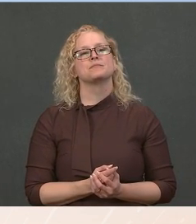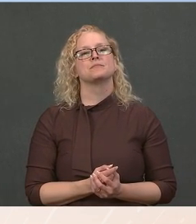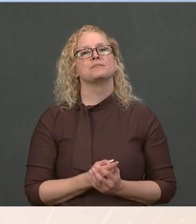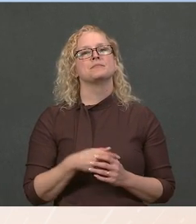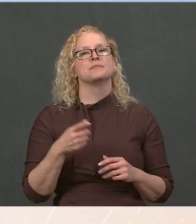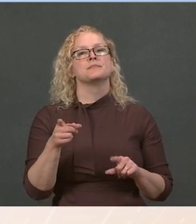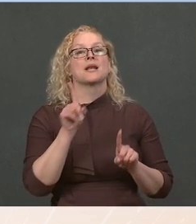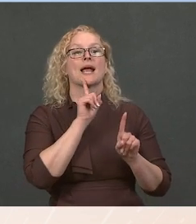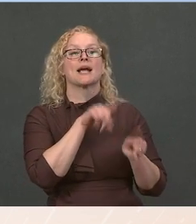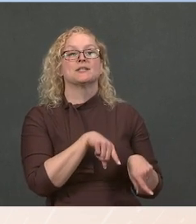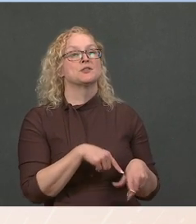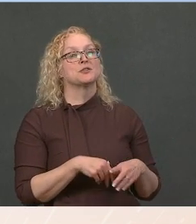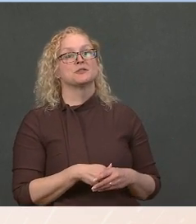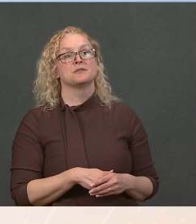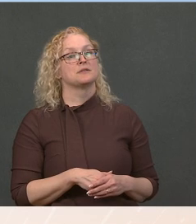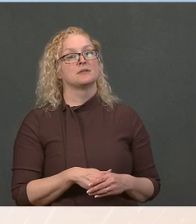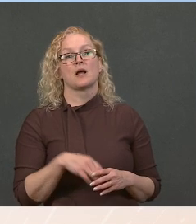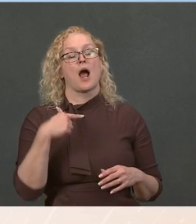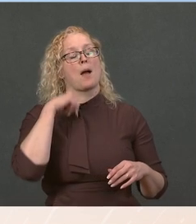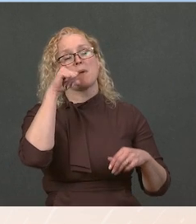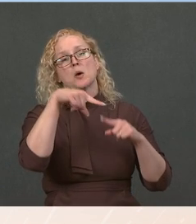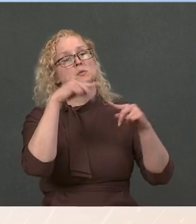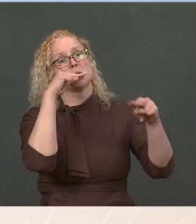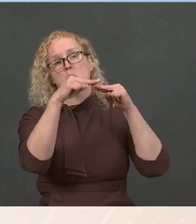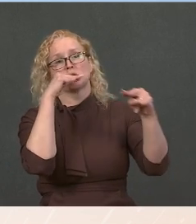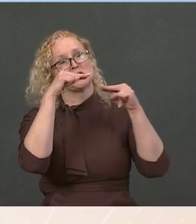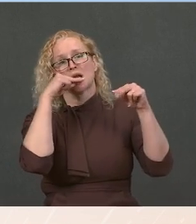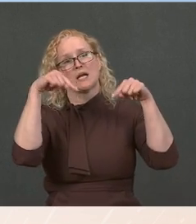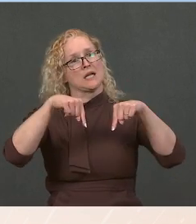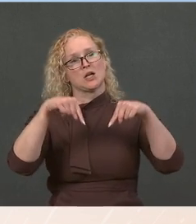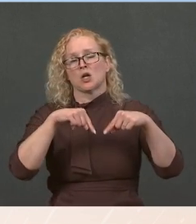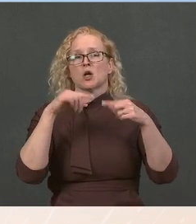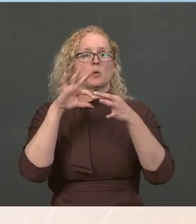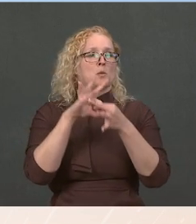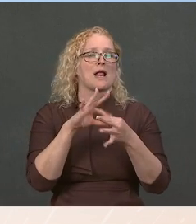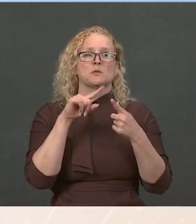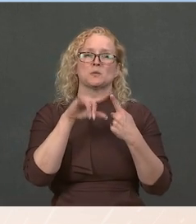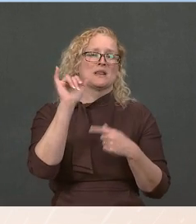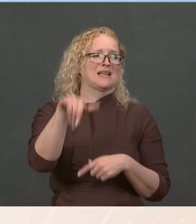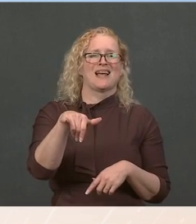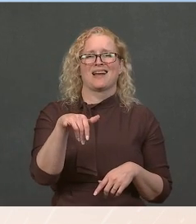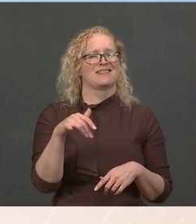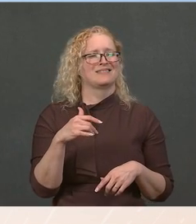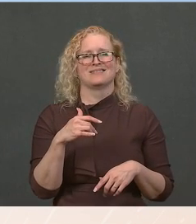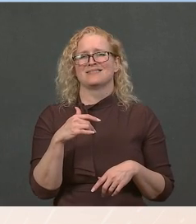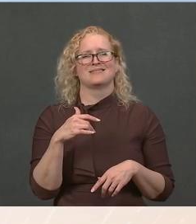I'm not going to negotiate or, you know, give -- you know, speak to hypotheticals from here.